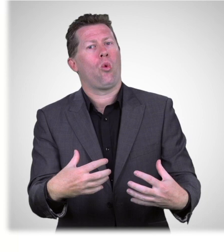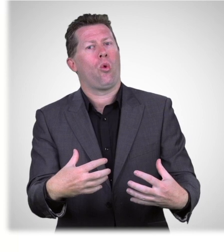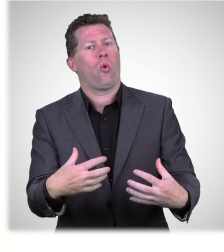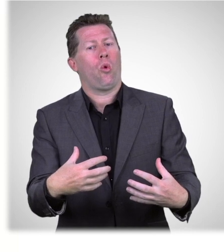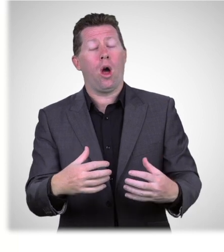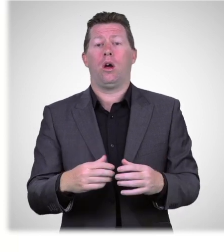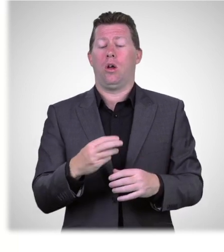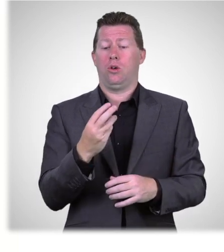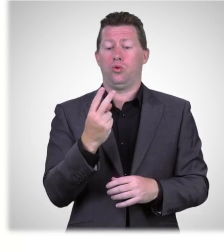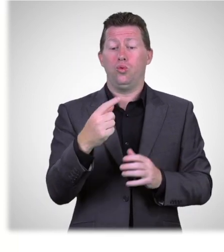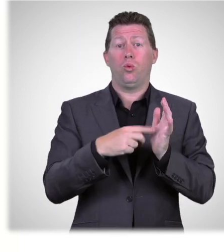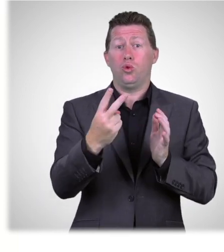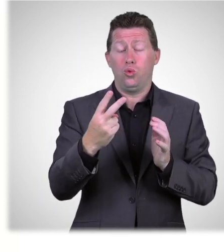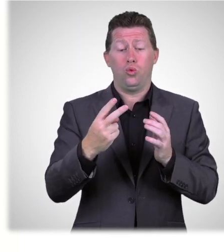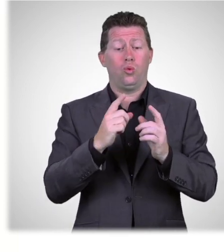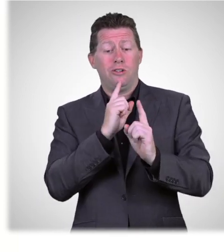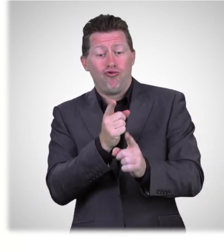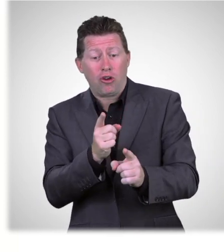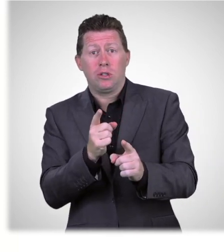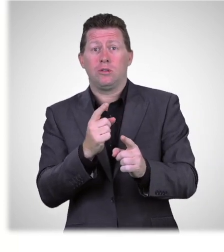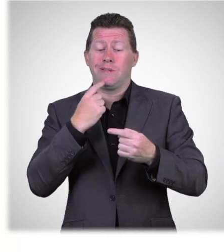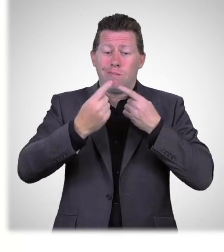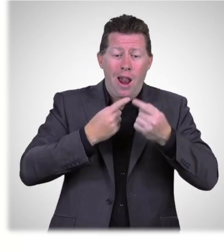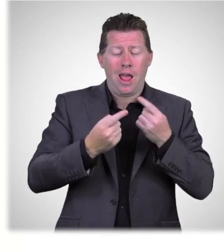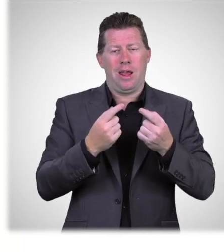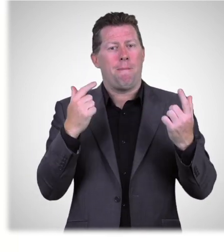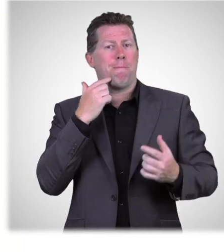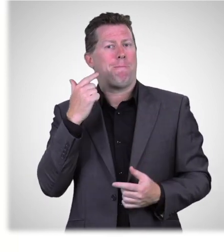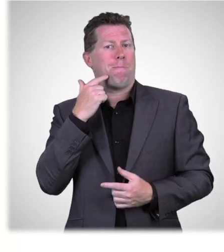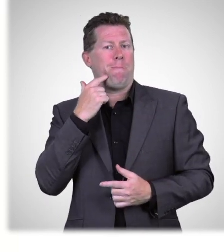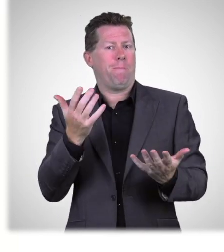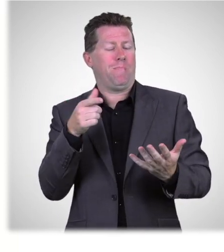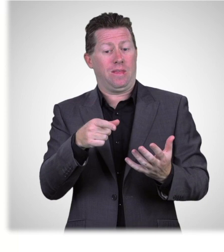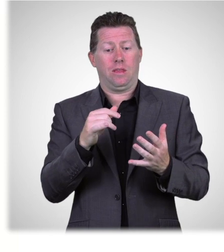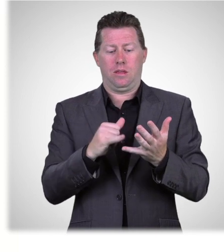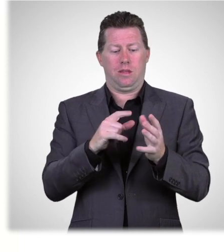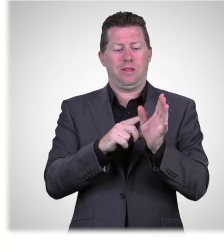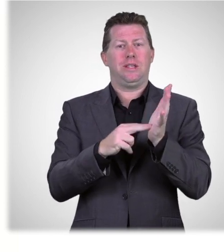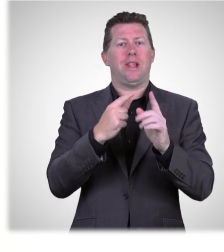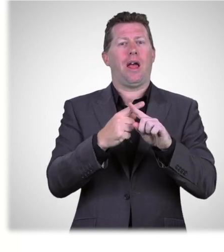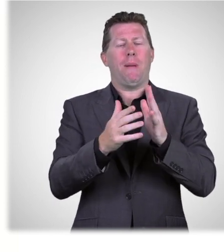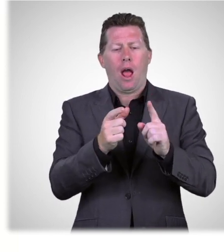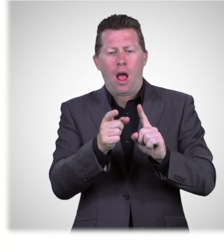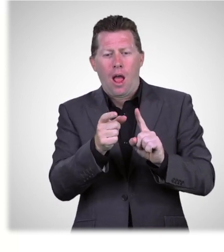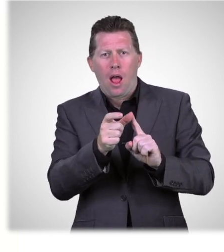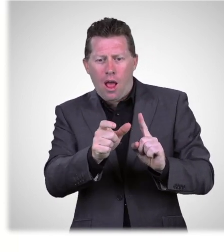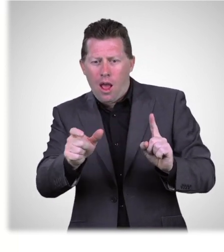Checkpoint 2.2, instructions and explanations are straightforward, this simplified use of syntax